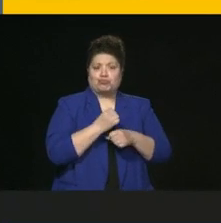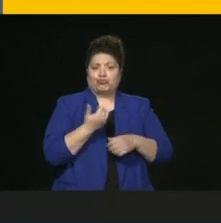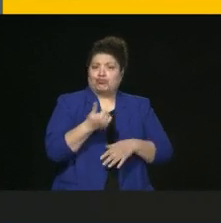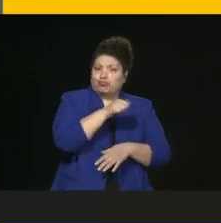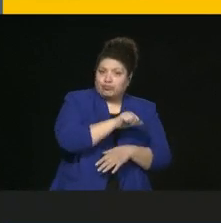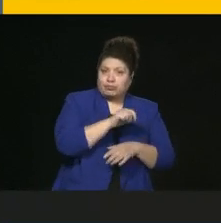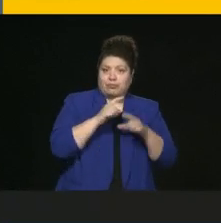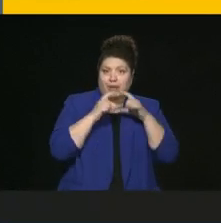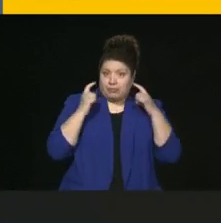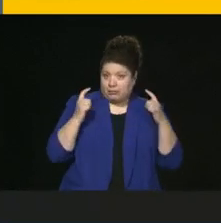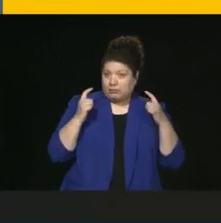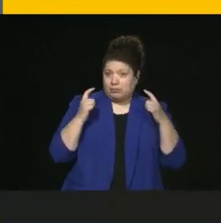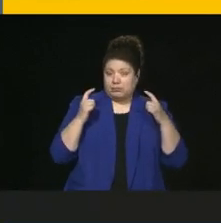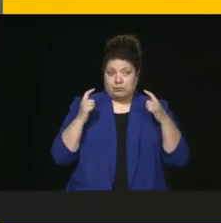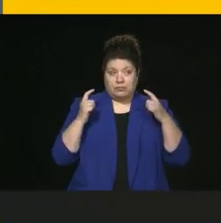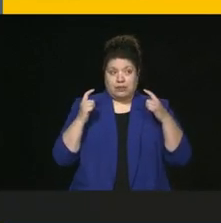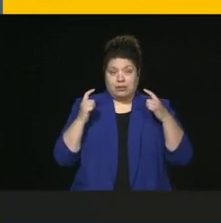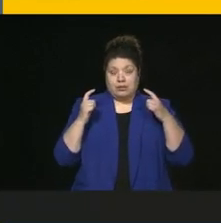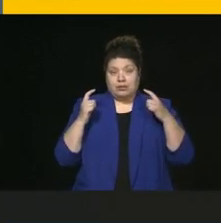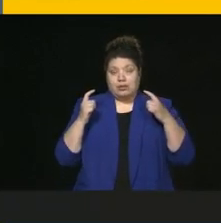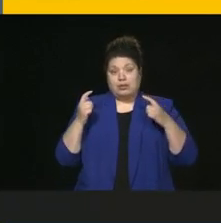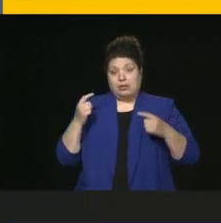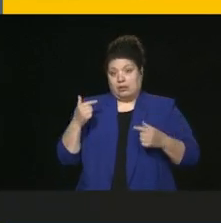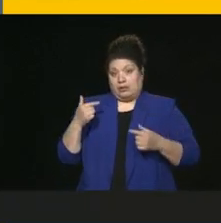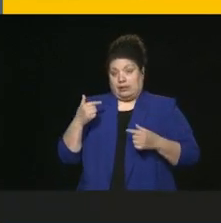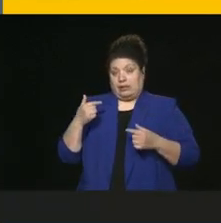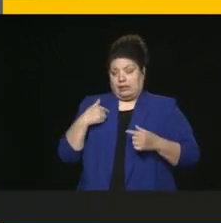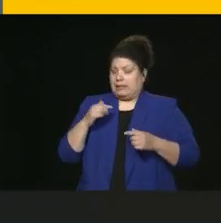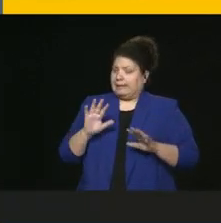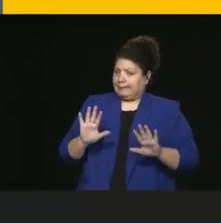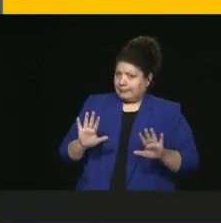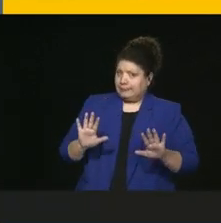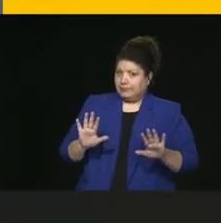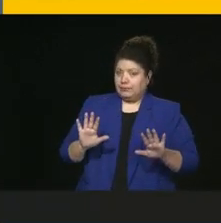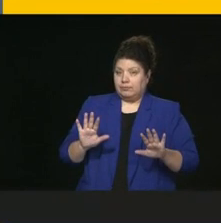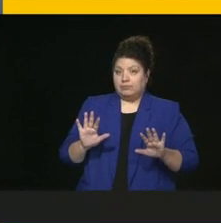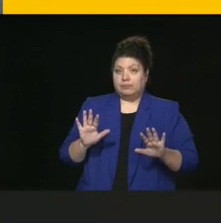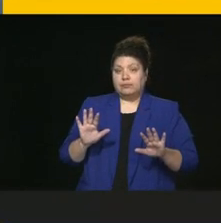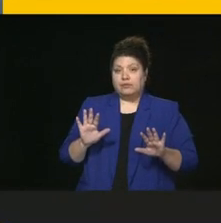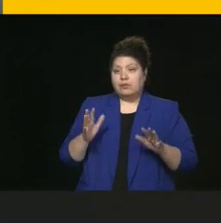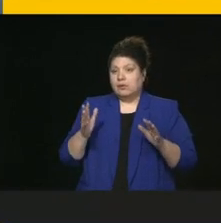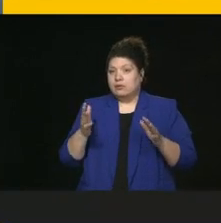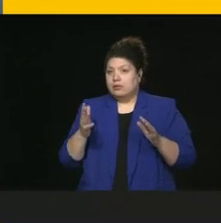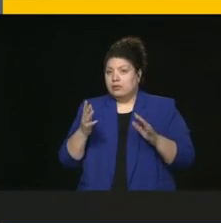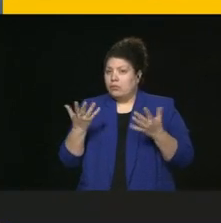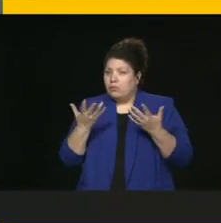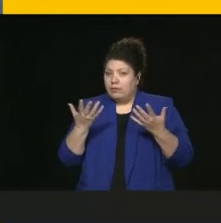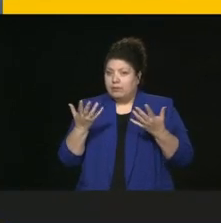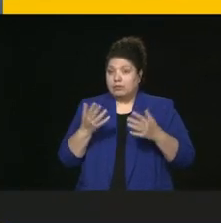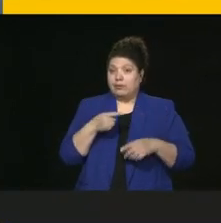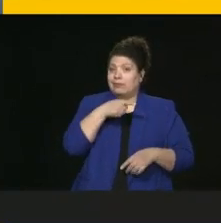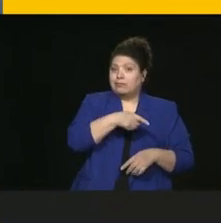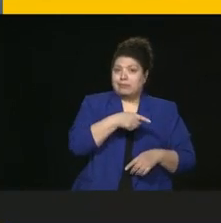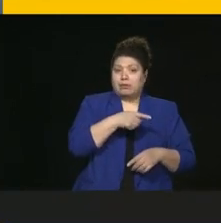MASKS FOR THE GENERAL PUBLIC, WE